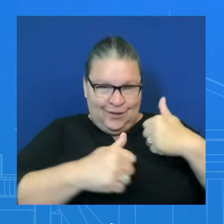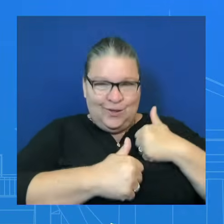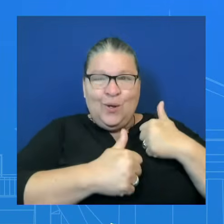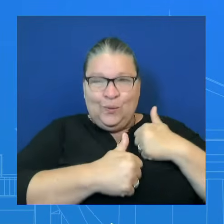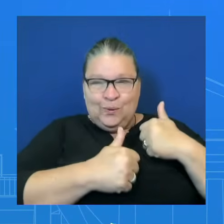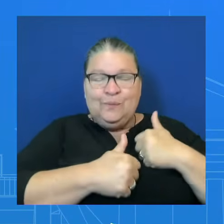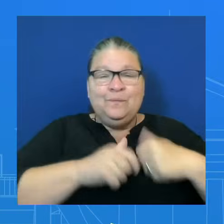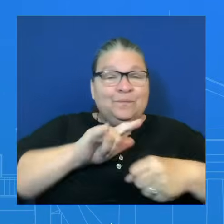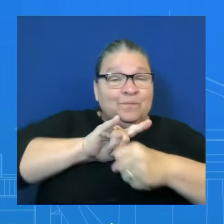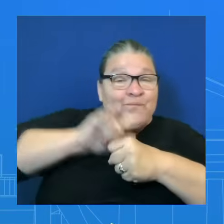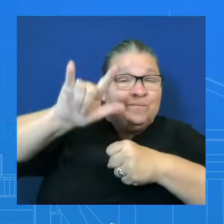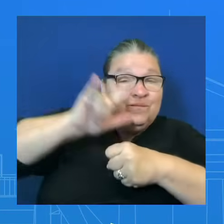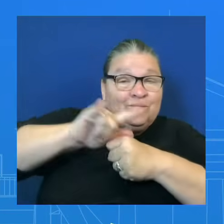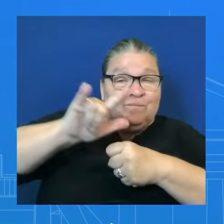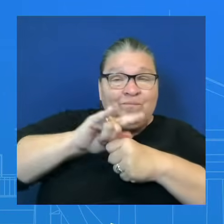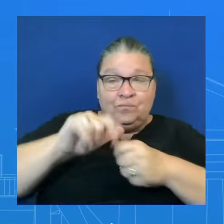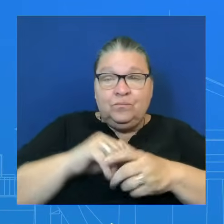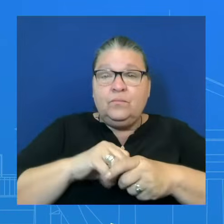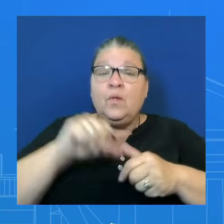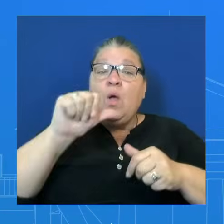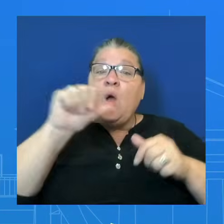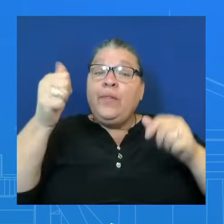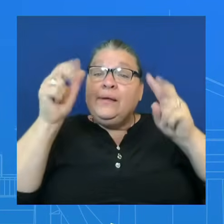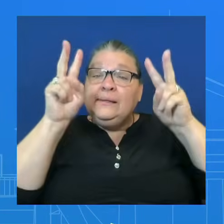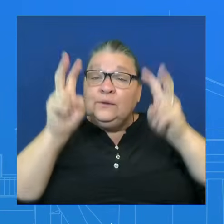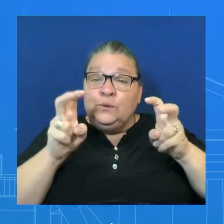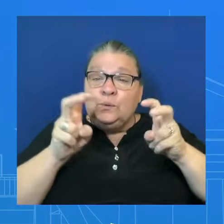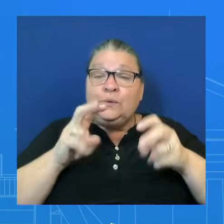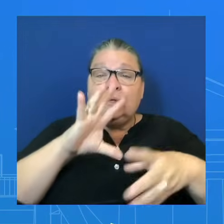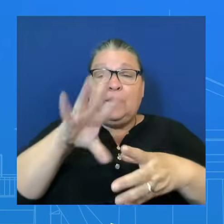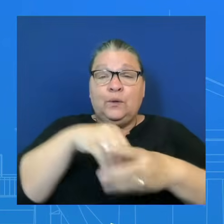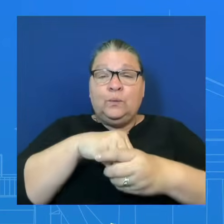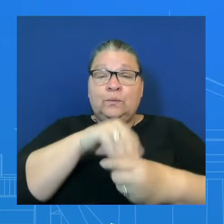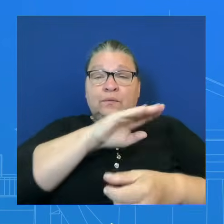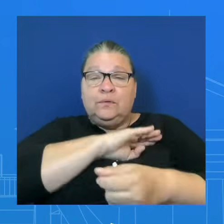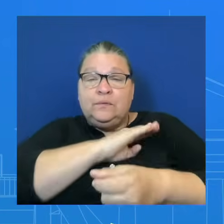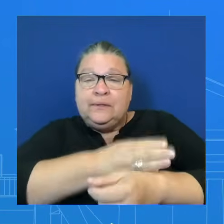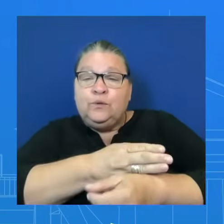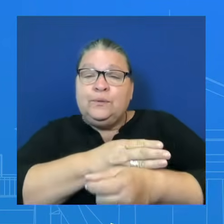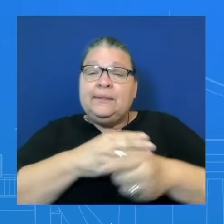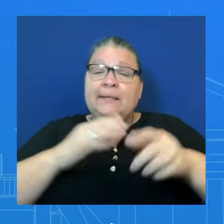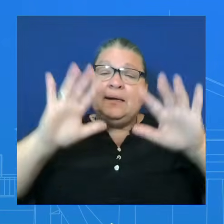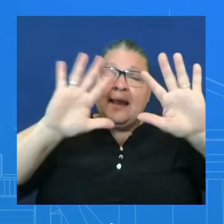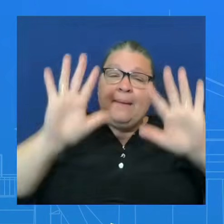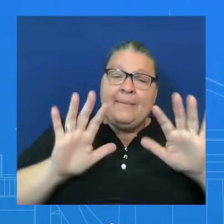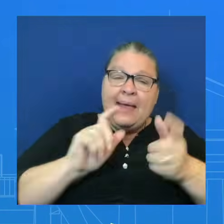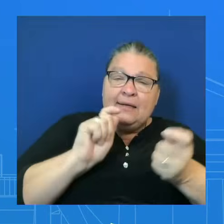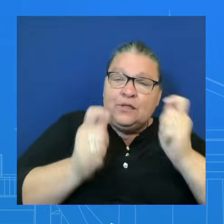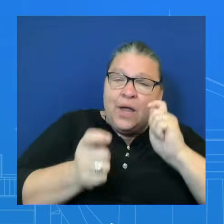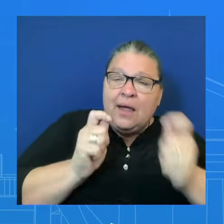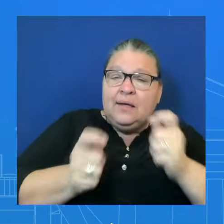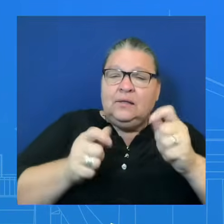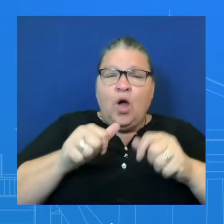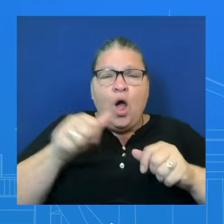including energy security, climate change, and other global issues that, of course, we'll have a readout for you when it's --when it's over.